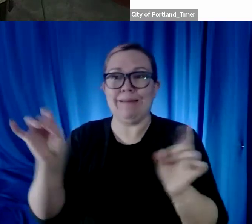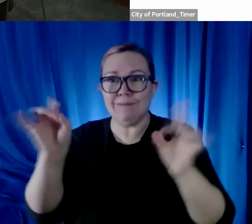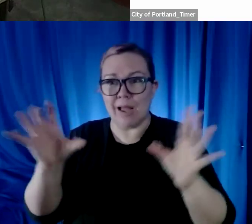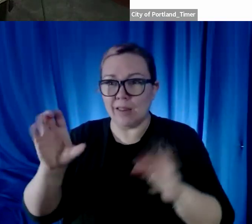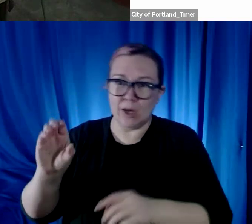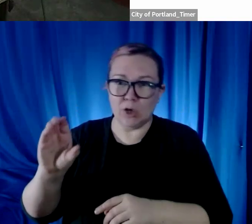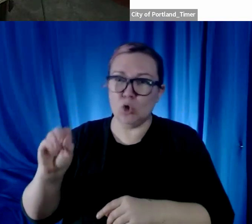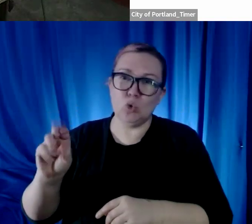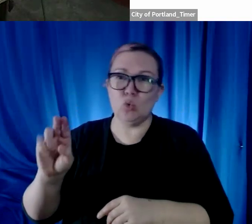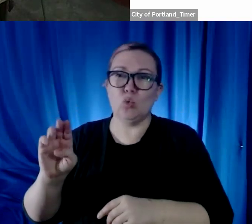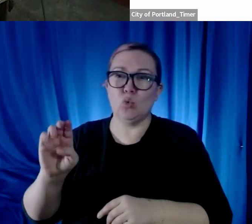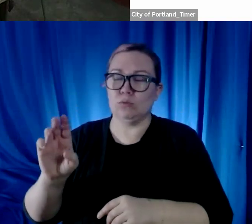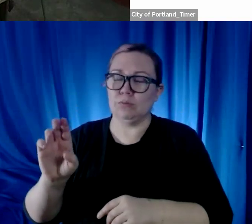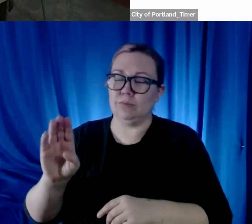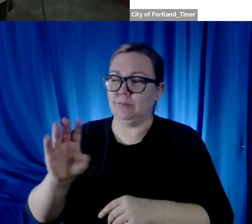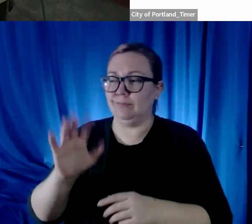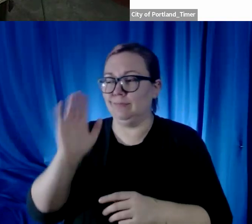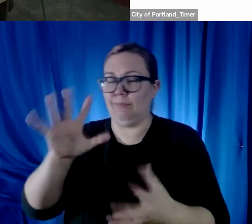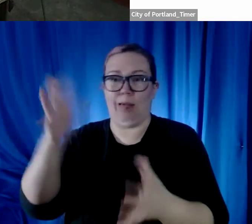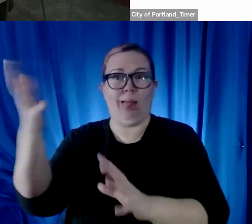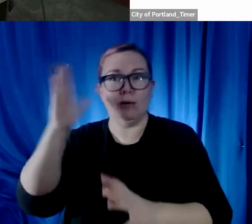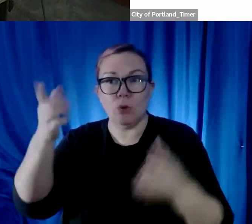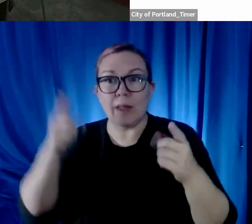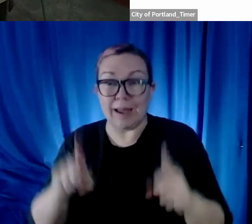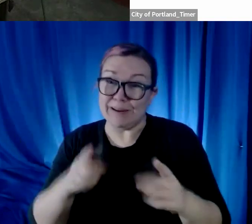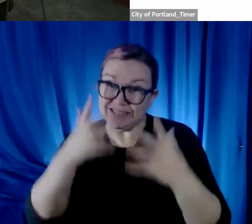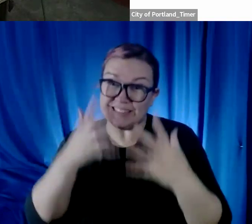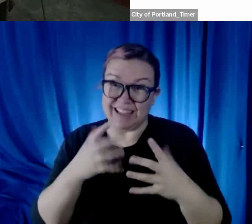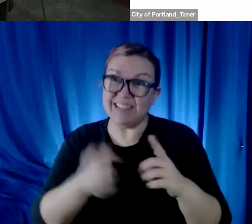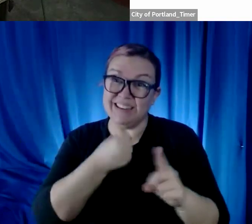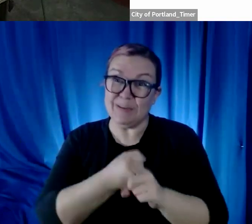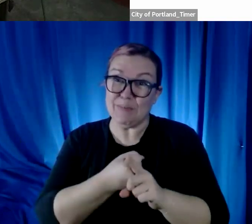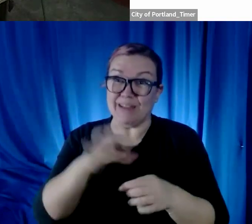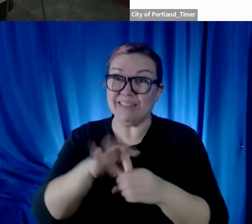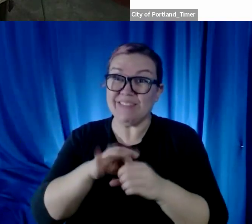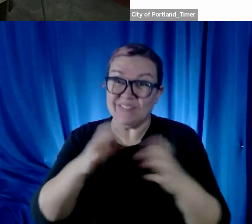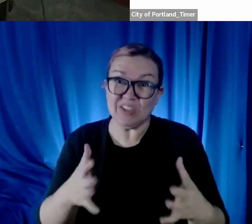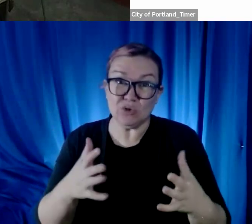And sadly, it's worked on our elected officials. I can tell you I didn't feel like rioting on election night.